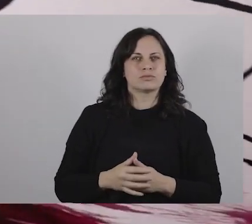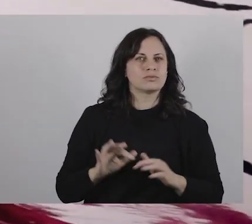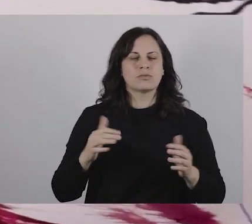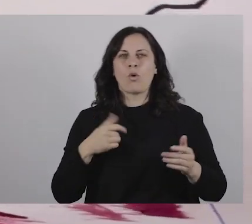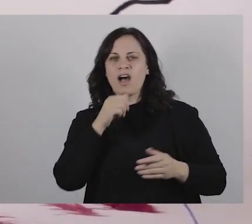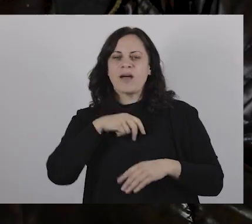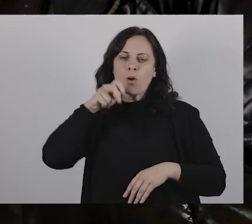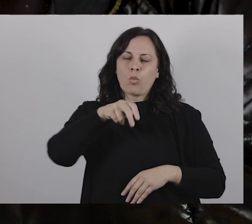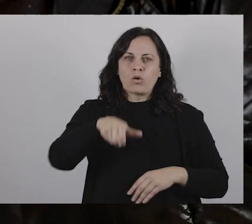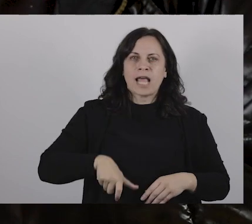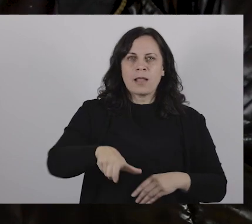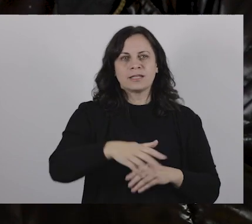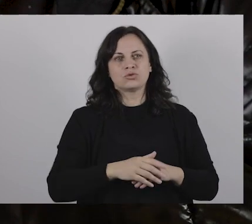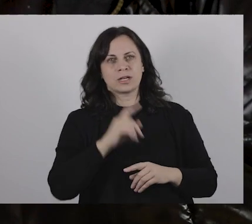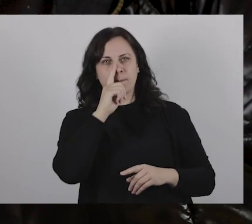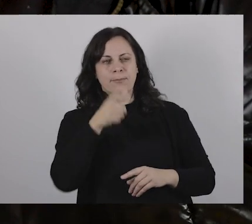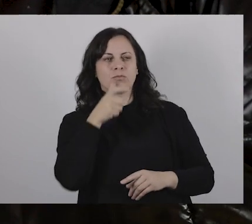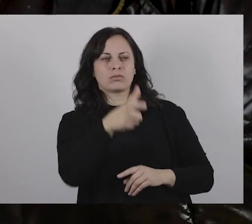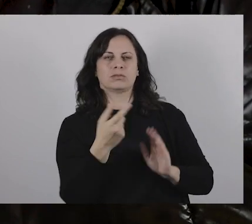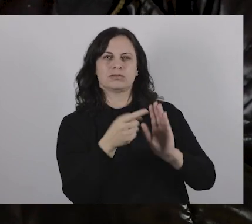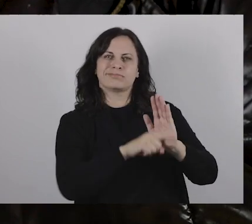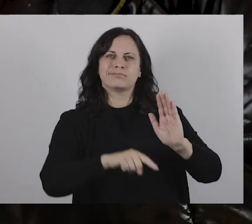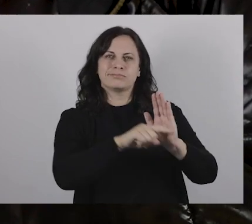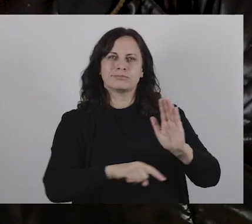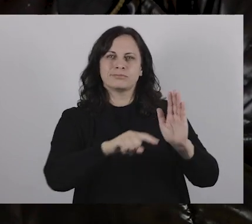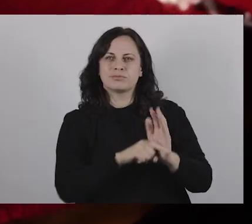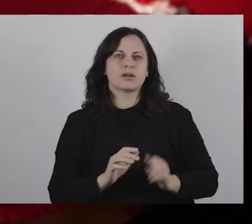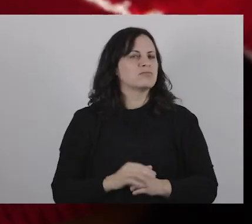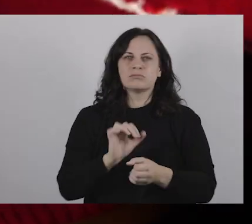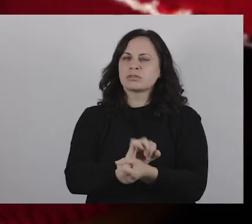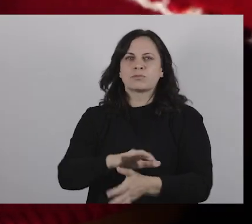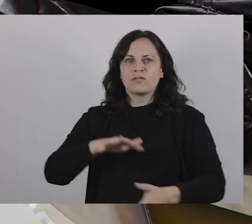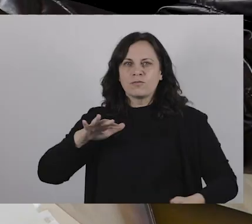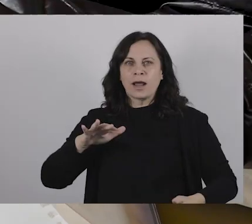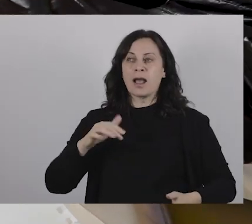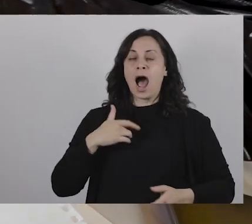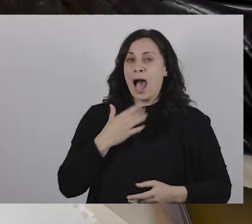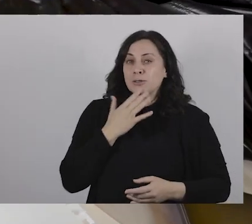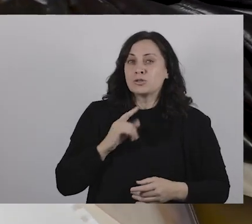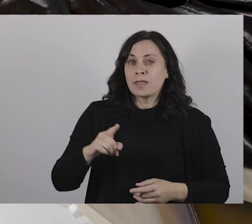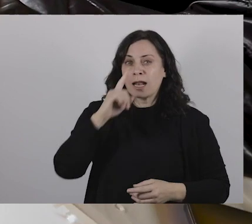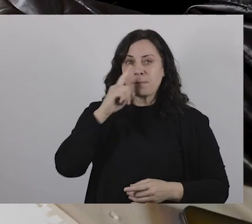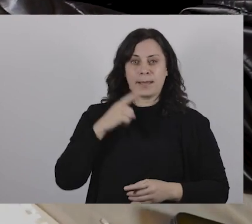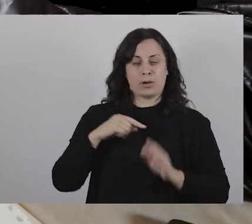just having insults thrown at them down the street, which is just somewhat of an experience that I'm used to,